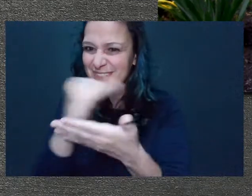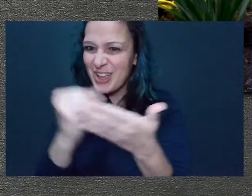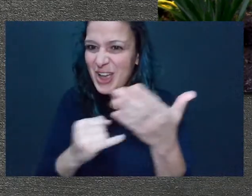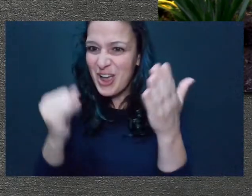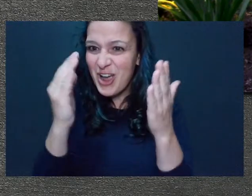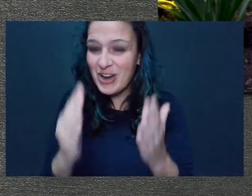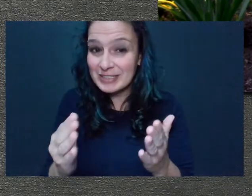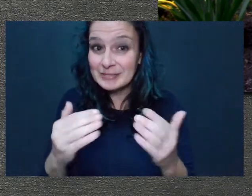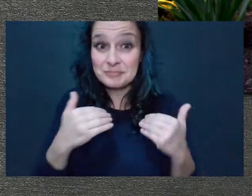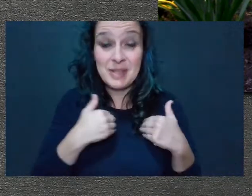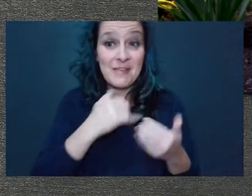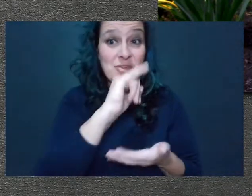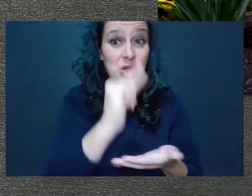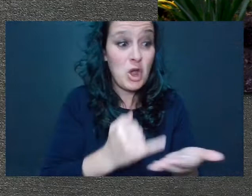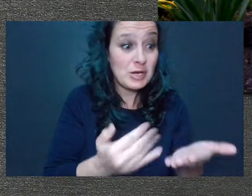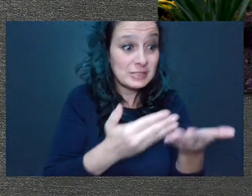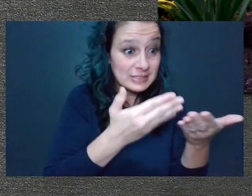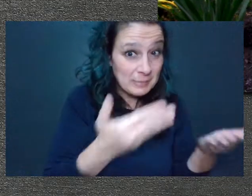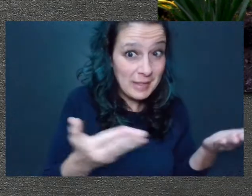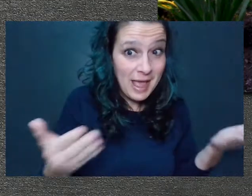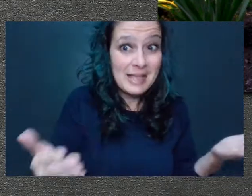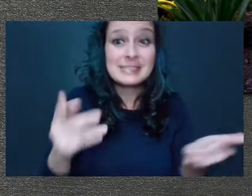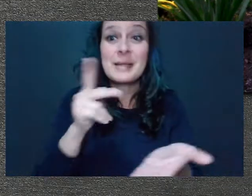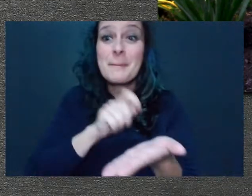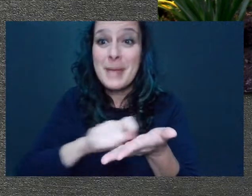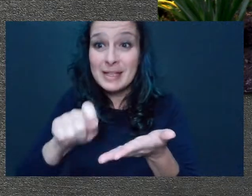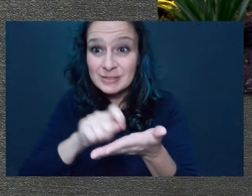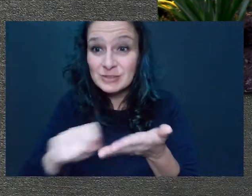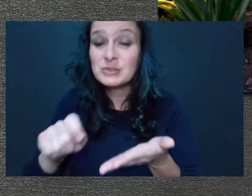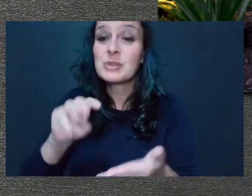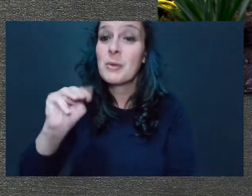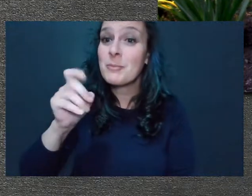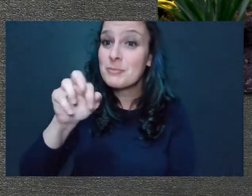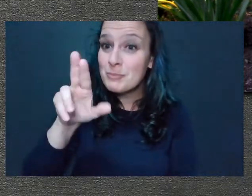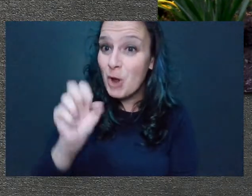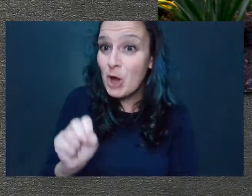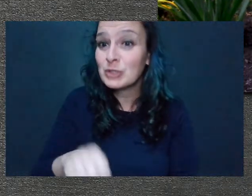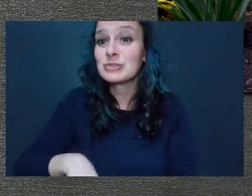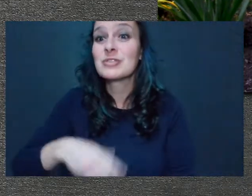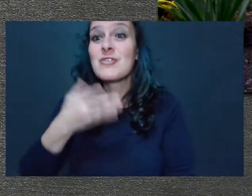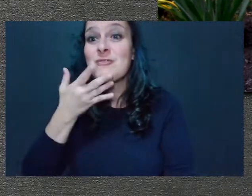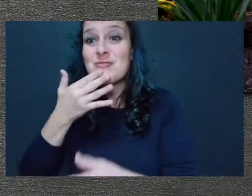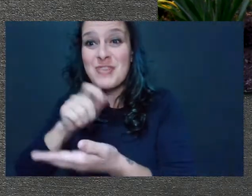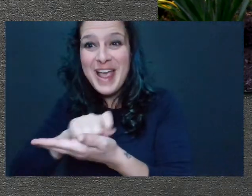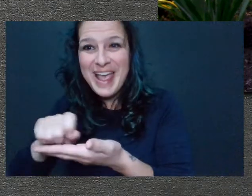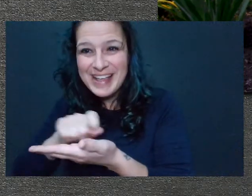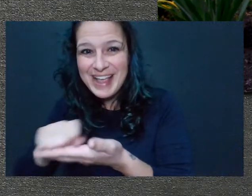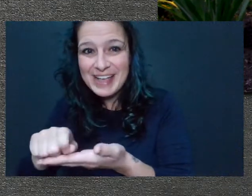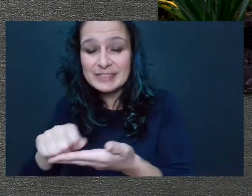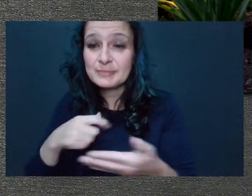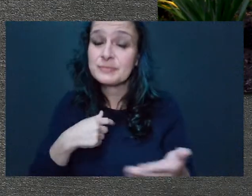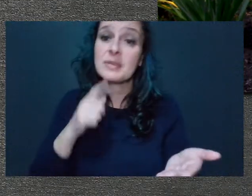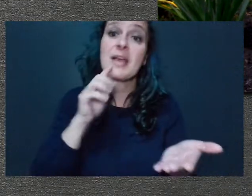my pencils, and my markers and my crayons. I brought a little sketchbook to draw what I see in here.